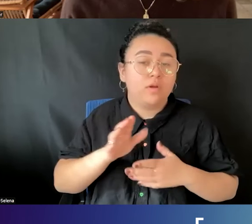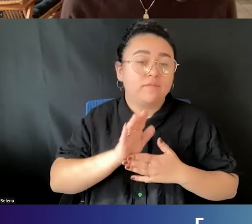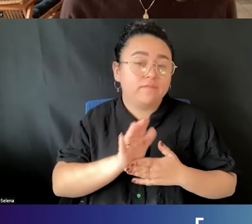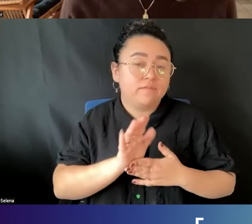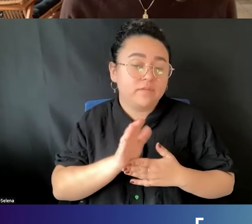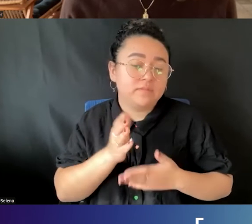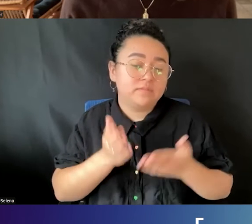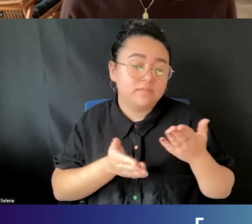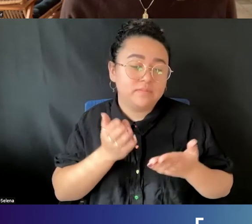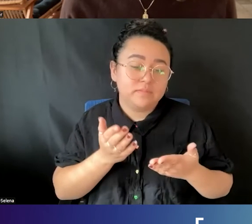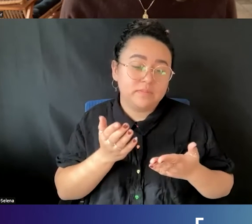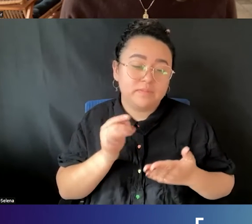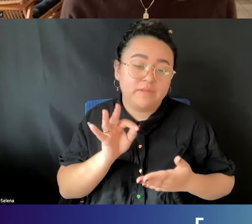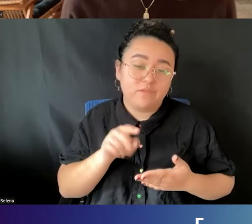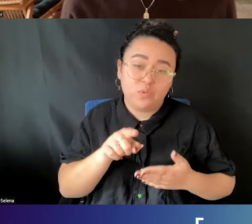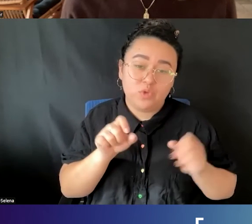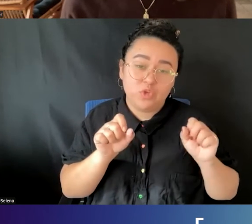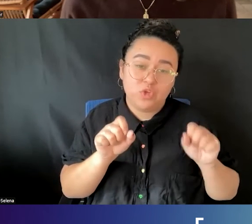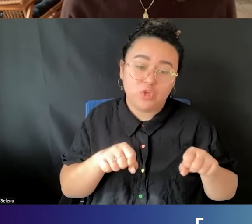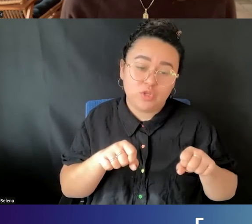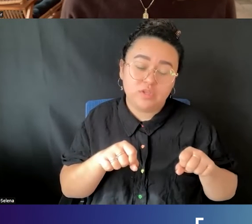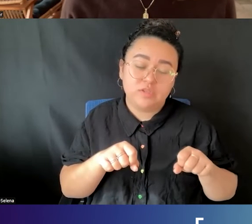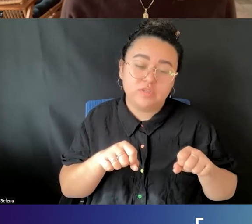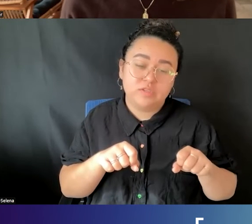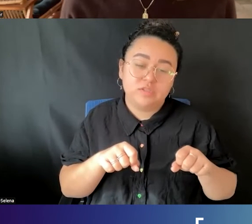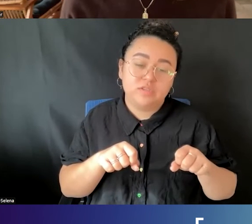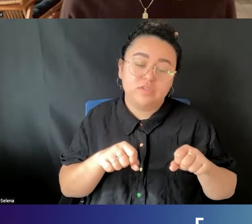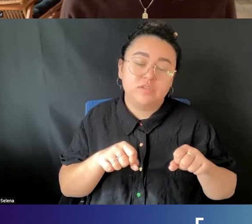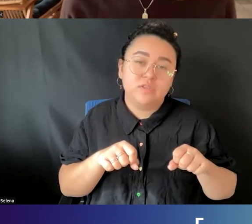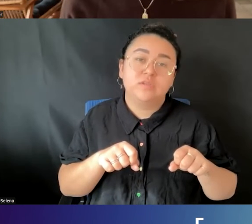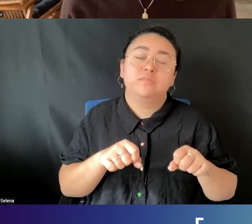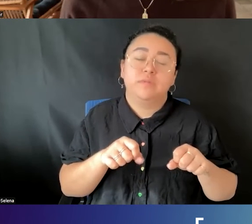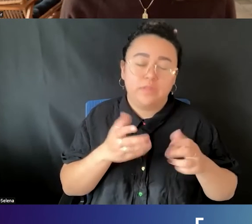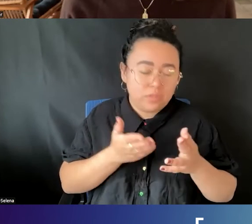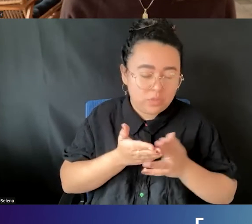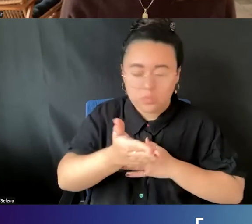if you could just get through the grant funding process will potentially